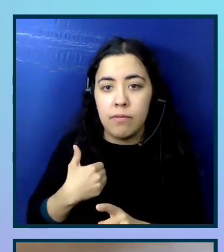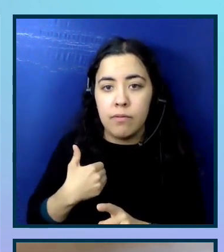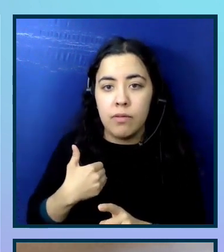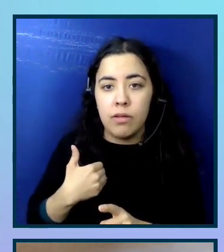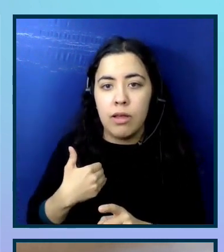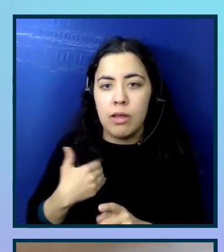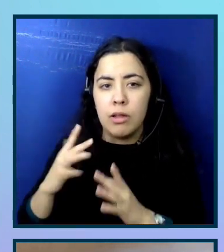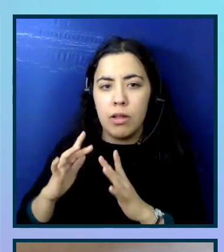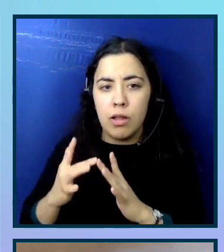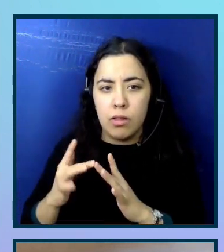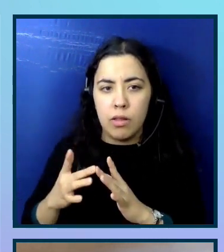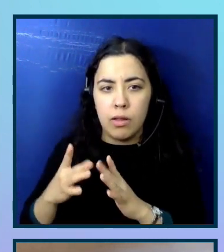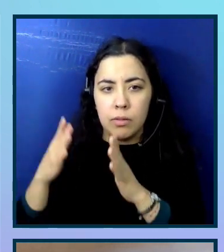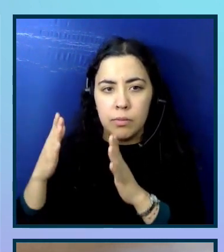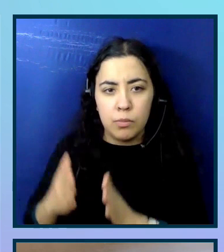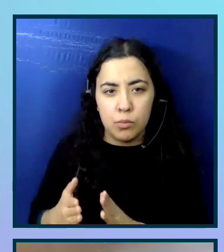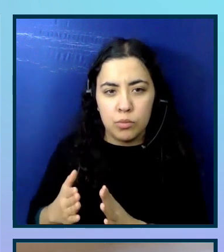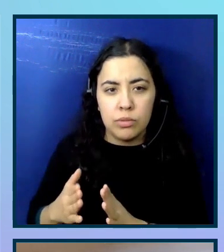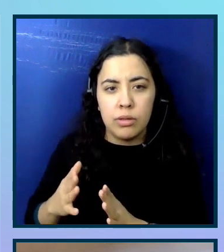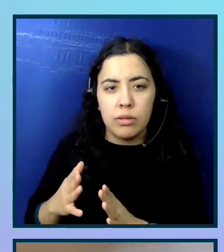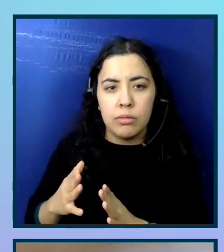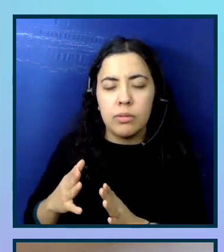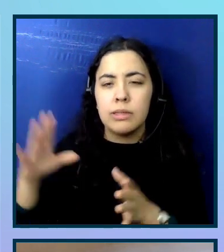to help them make connections between materials.